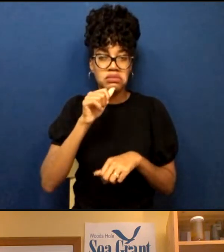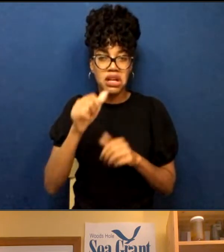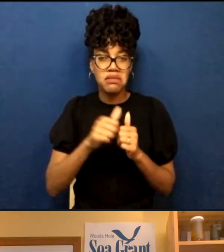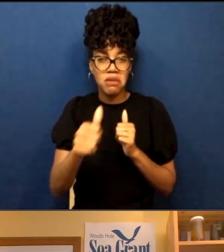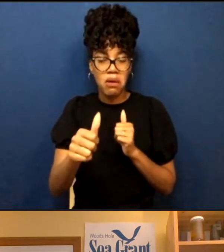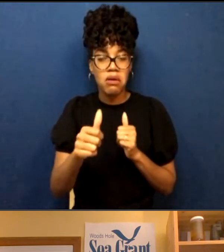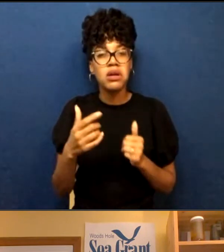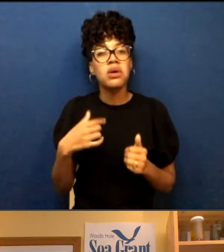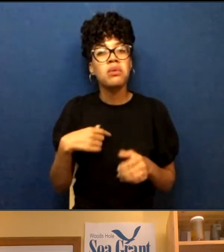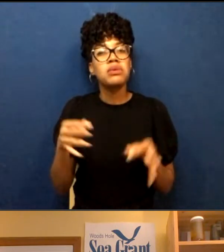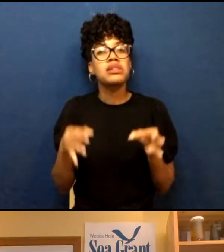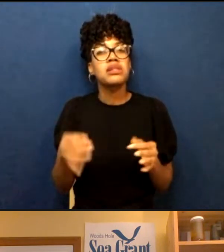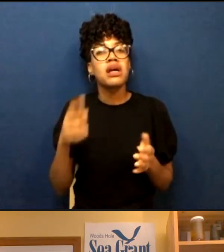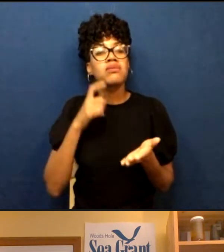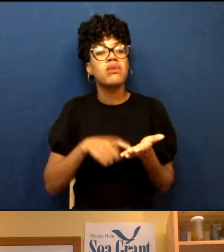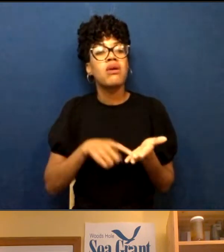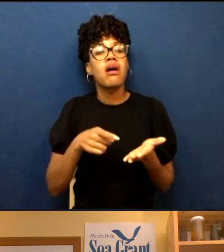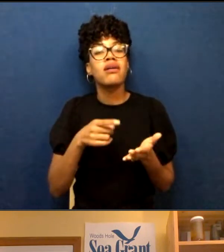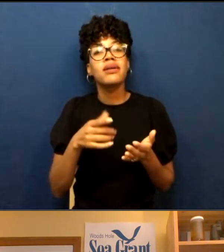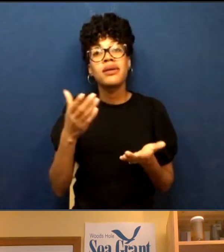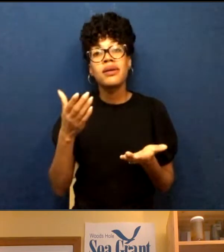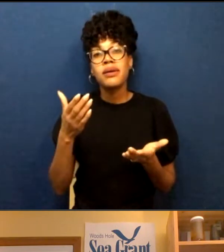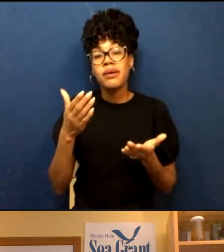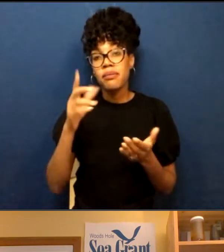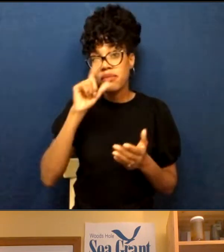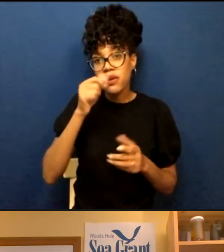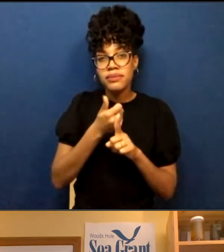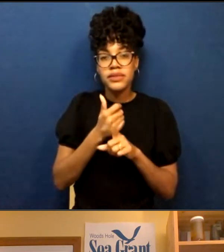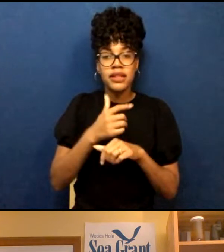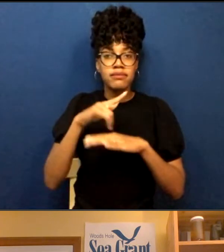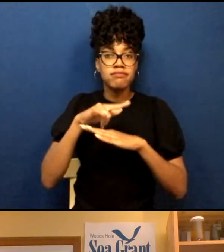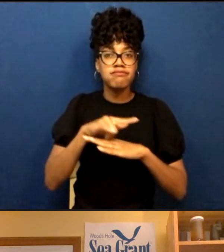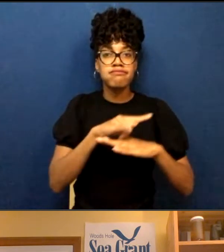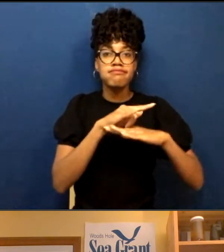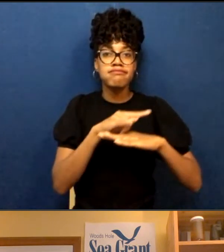for a little bit and maybe it's not flying. But if those data points are further away from each other,